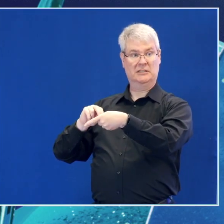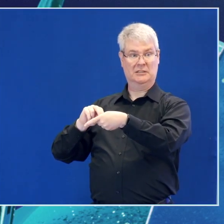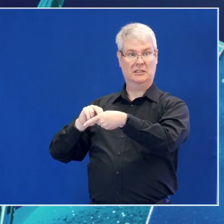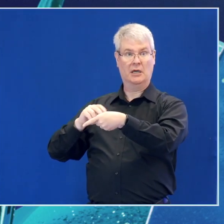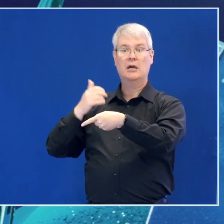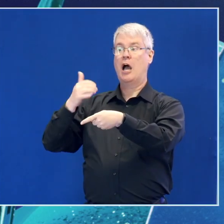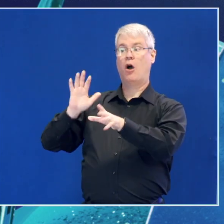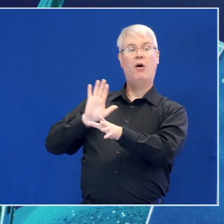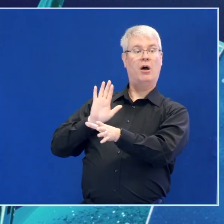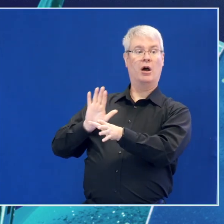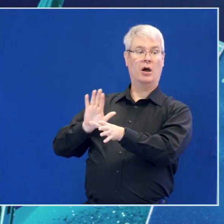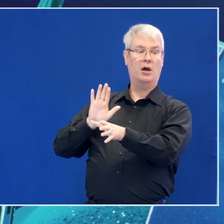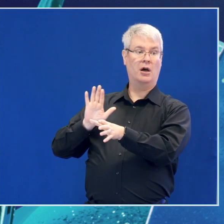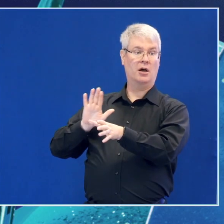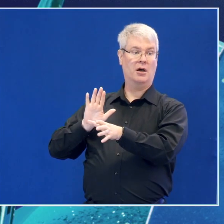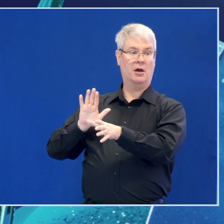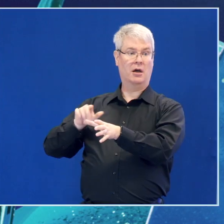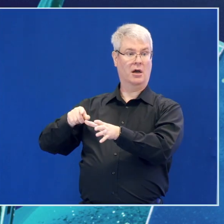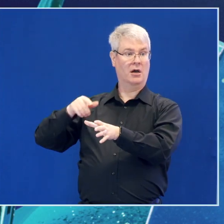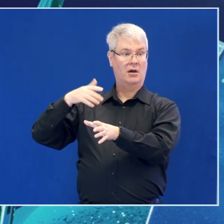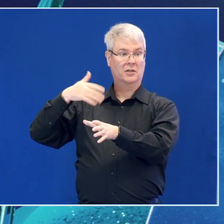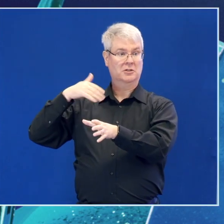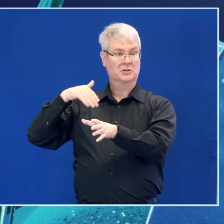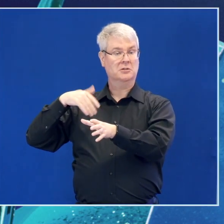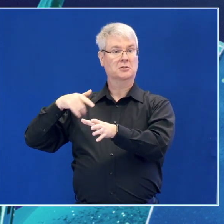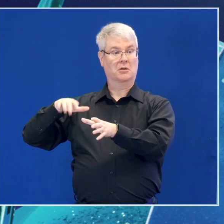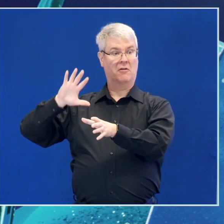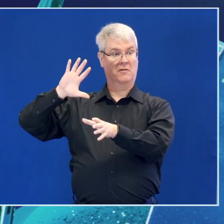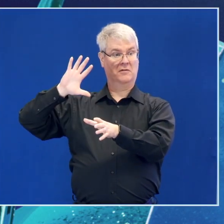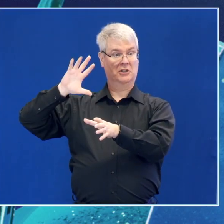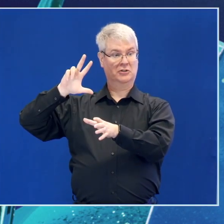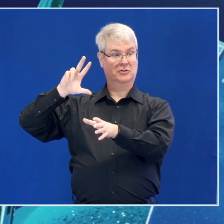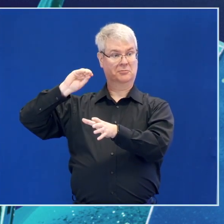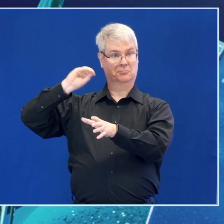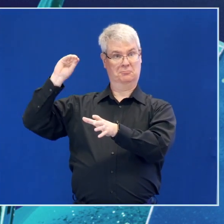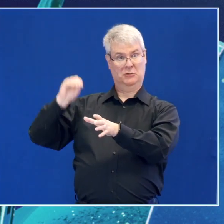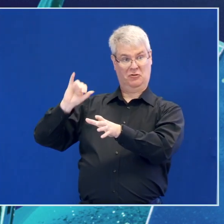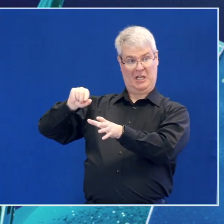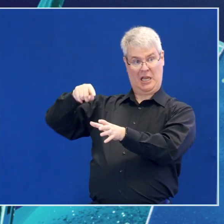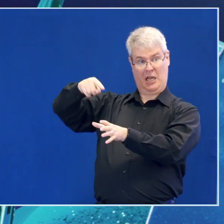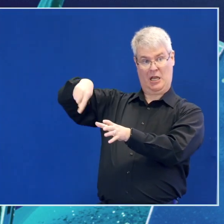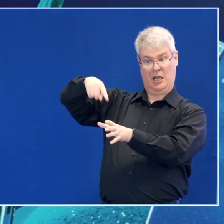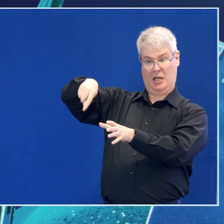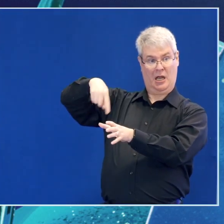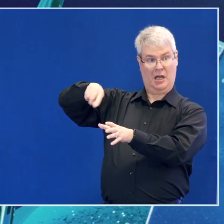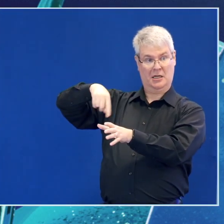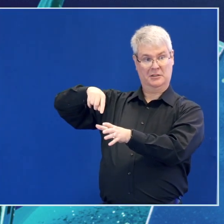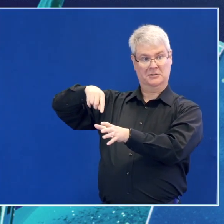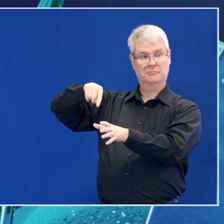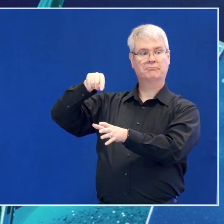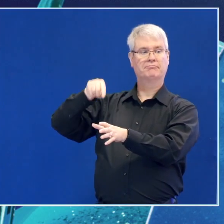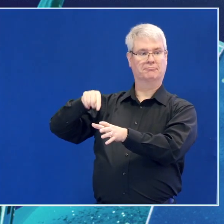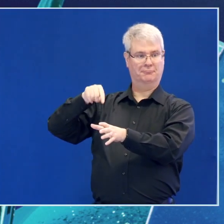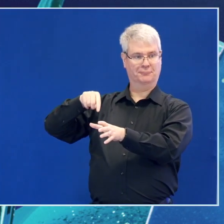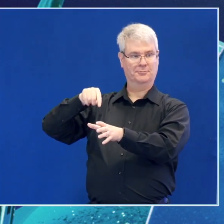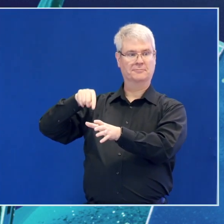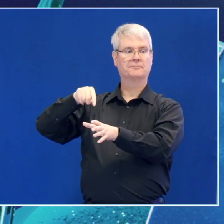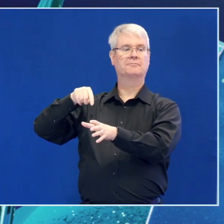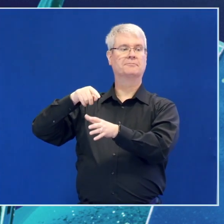53% of Gen Z, identifies as definitely or somewhat neurodiverse.